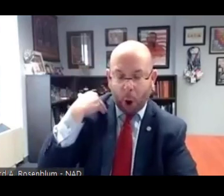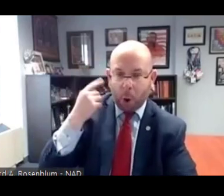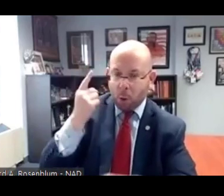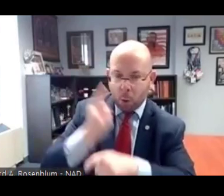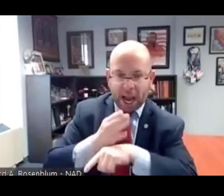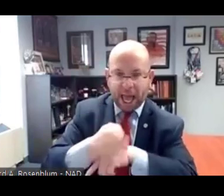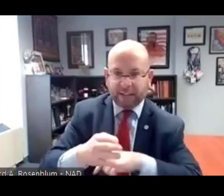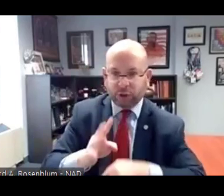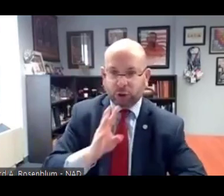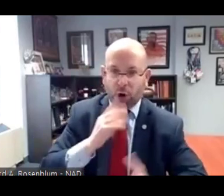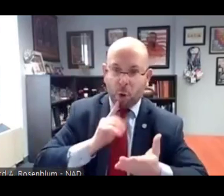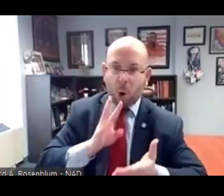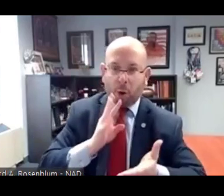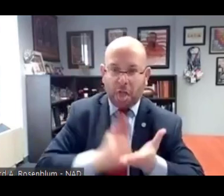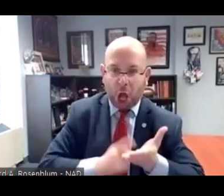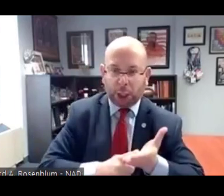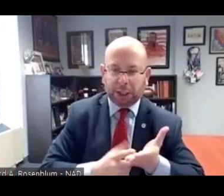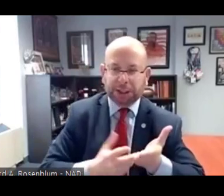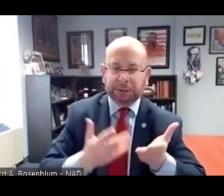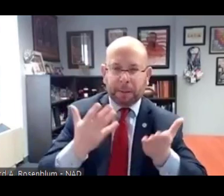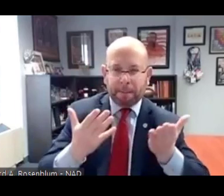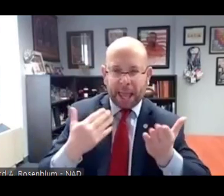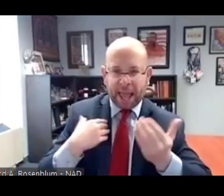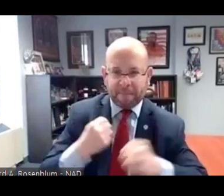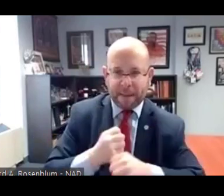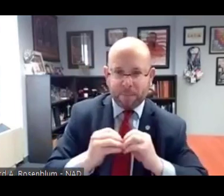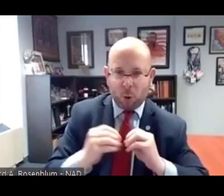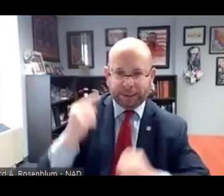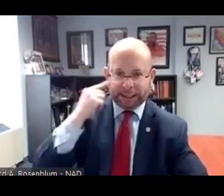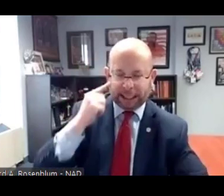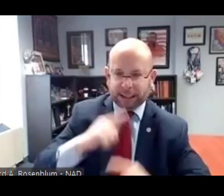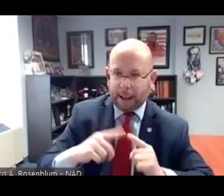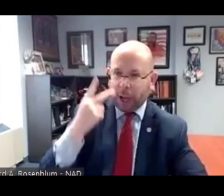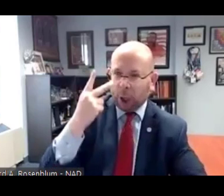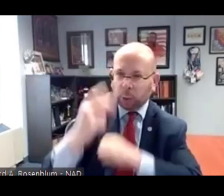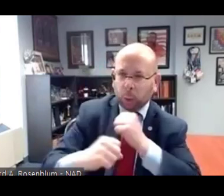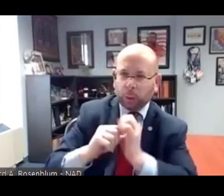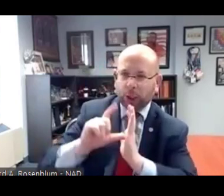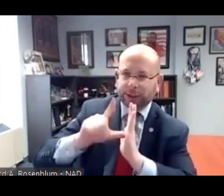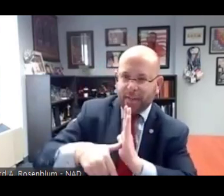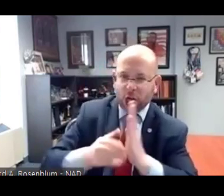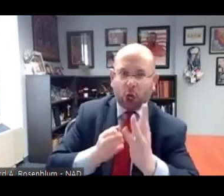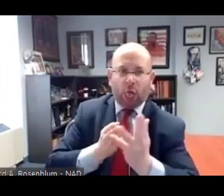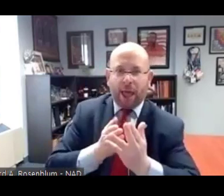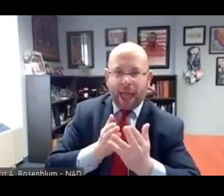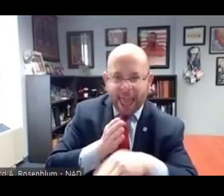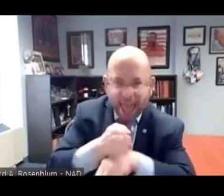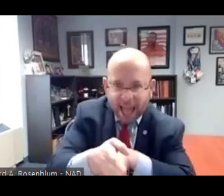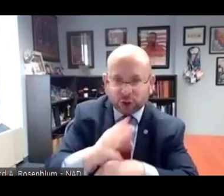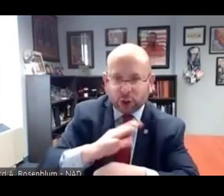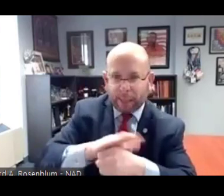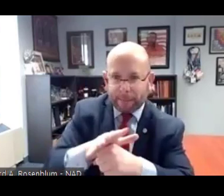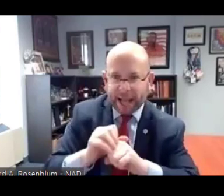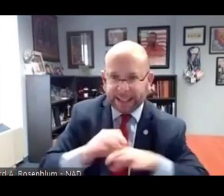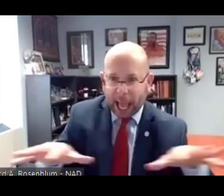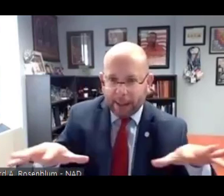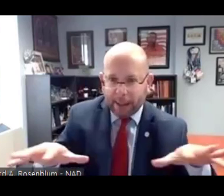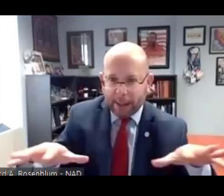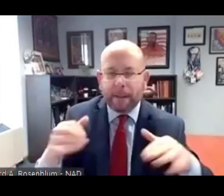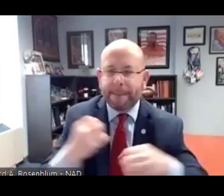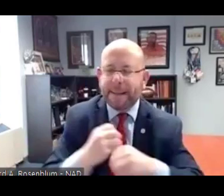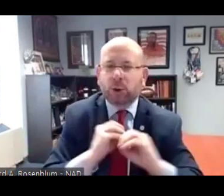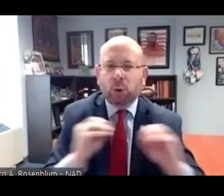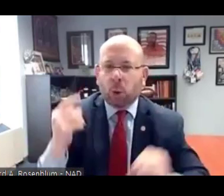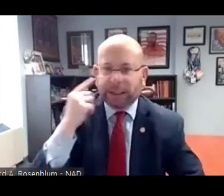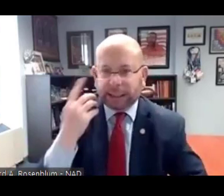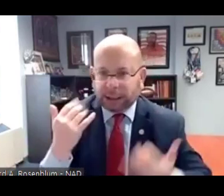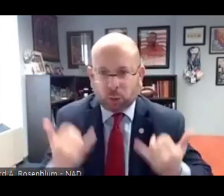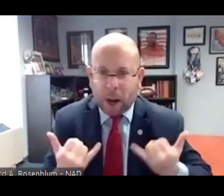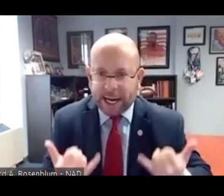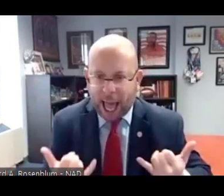This opinion, two years back that we've discussed, after the pandemic.